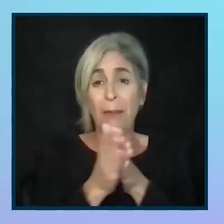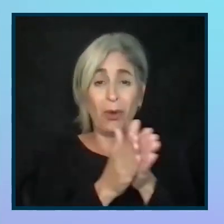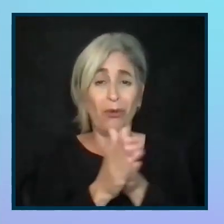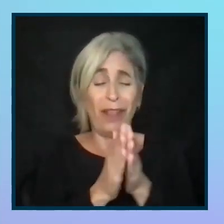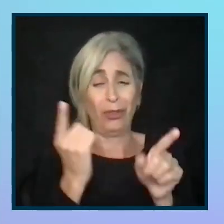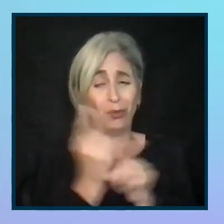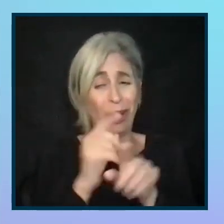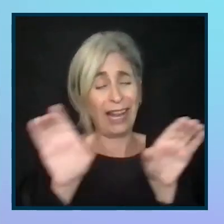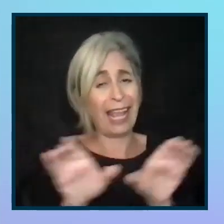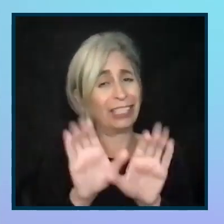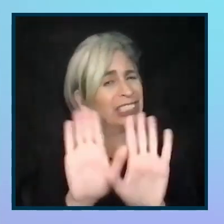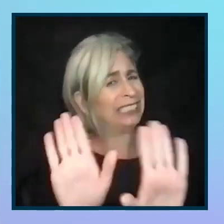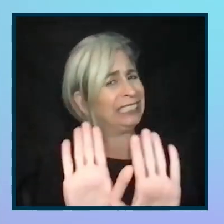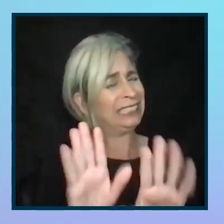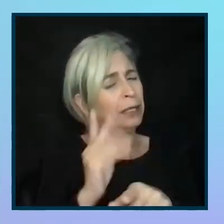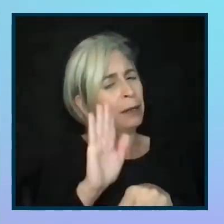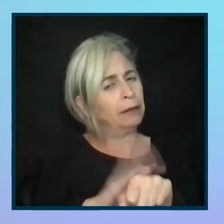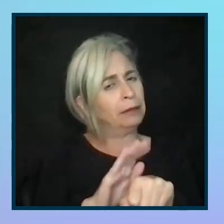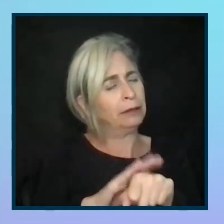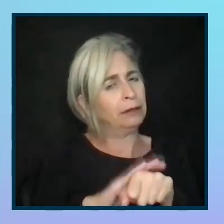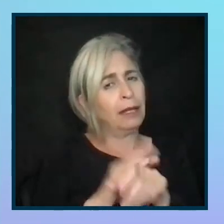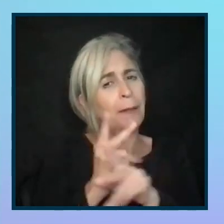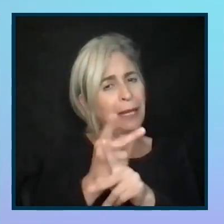So just, that's my soapbox. I'll step off of it.